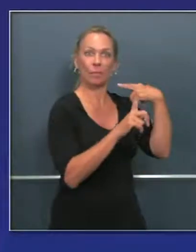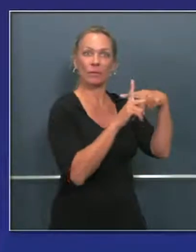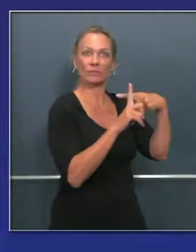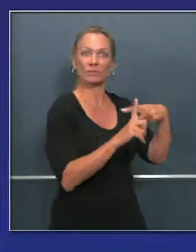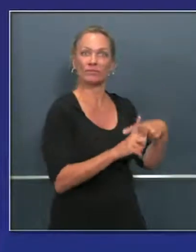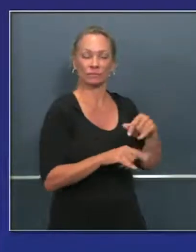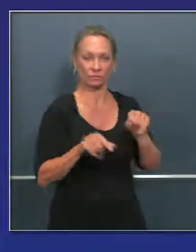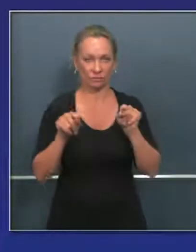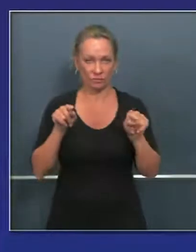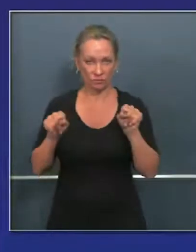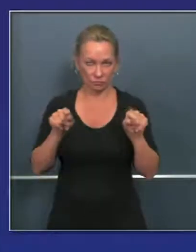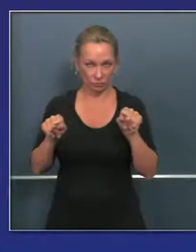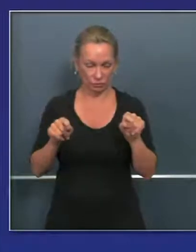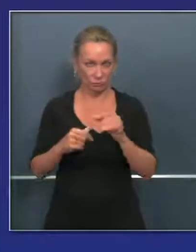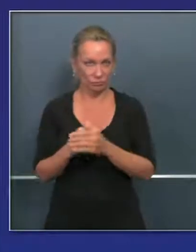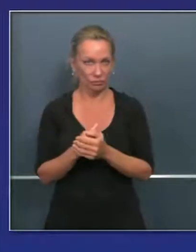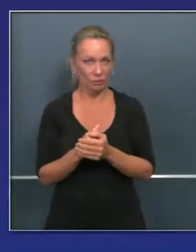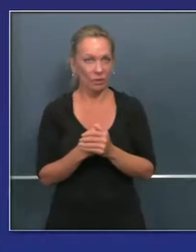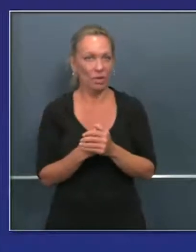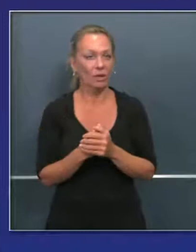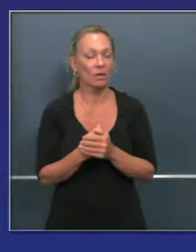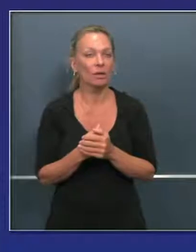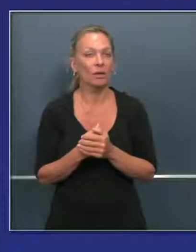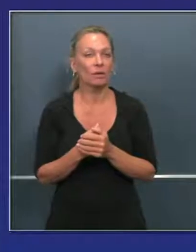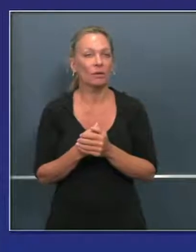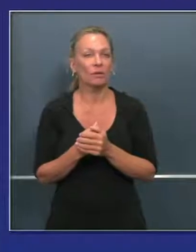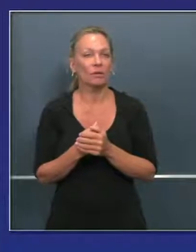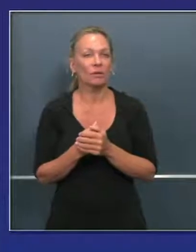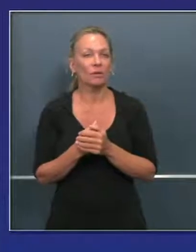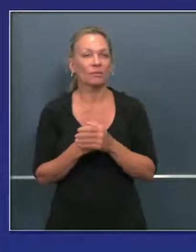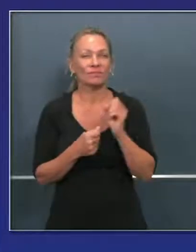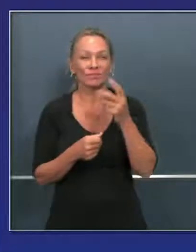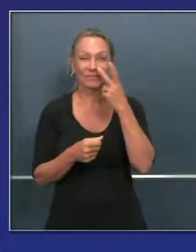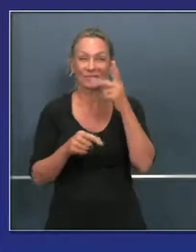repeated this many times show the slide on many occasions but it's an important slide the first